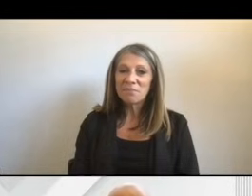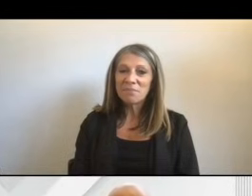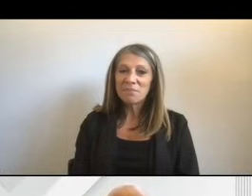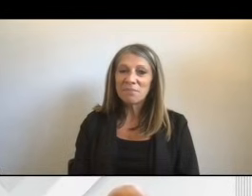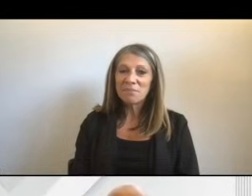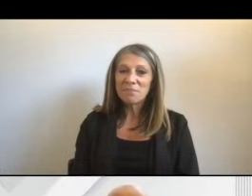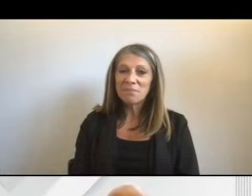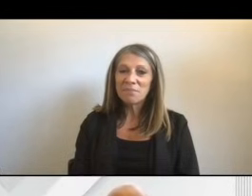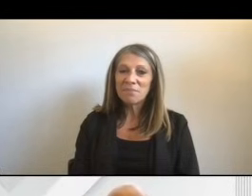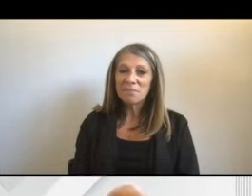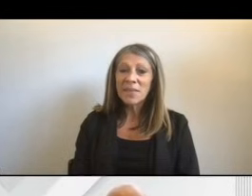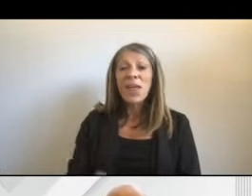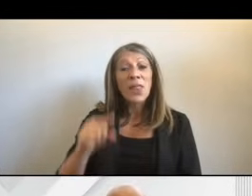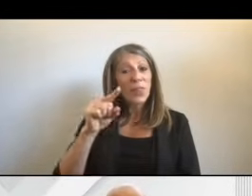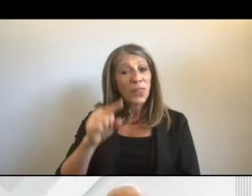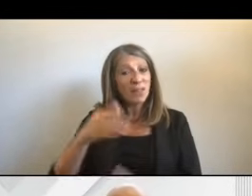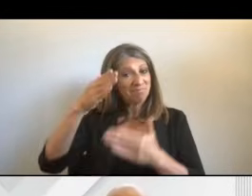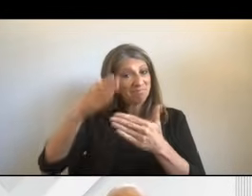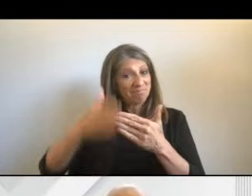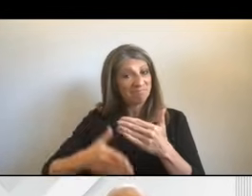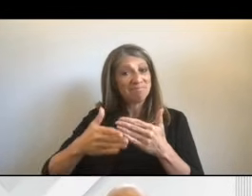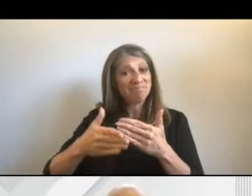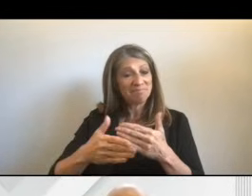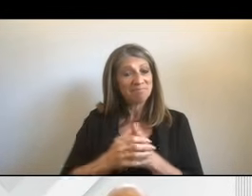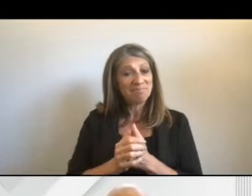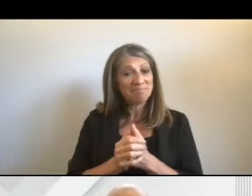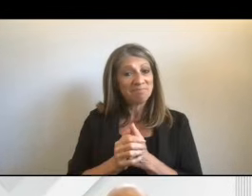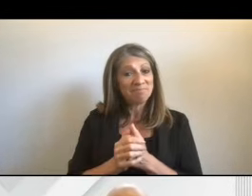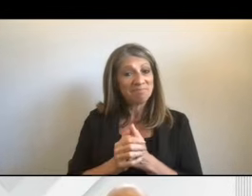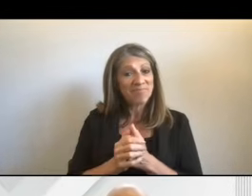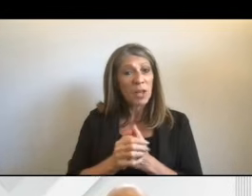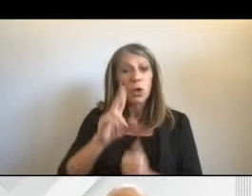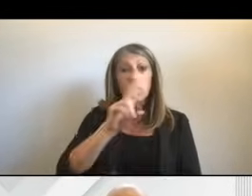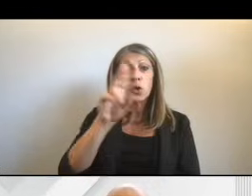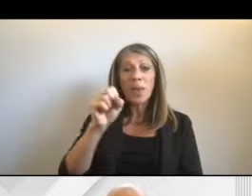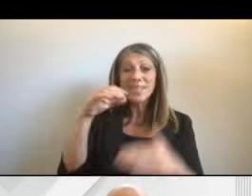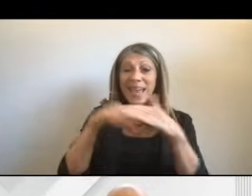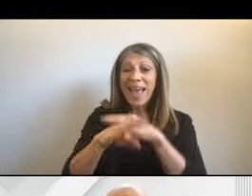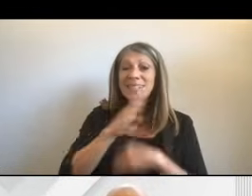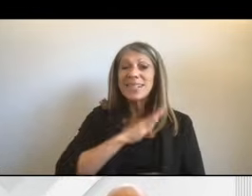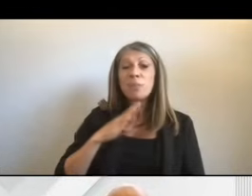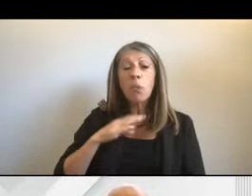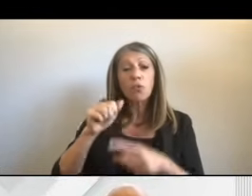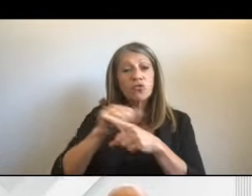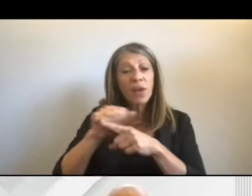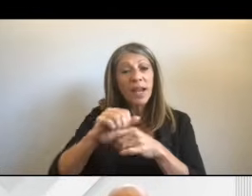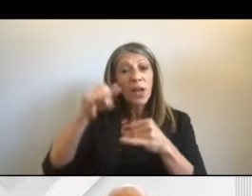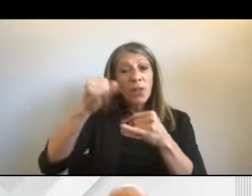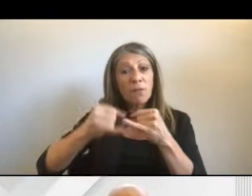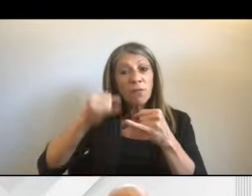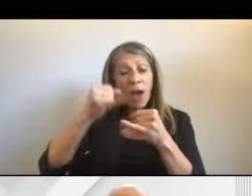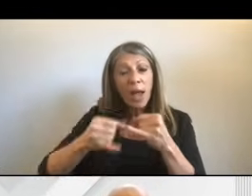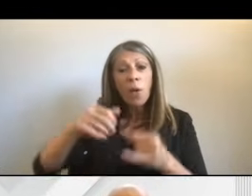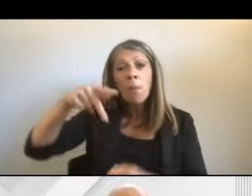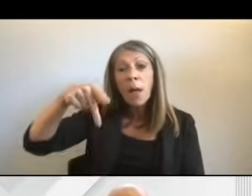And this concludes the U.S. Access Board training on the finalized Public Right-of-Way Accessibility